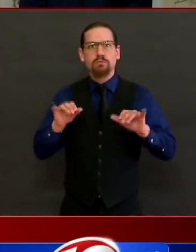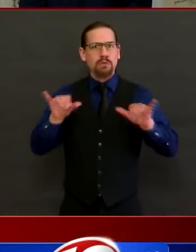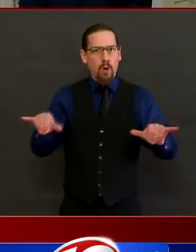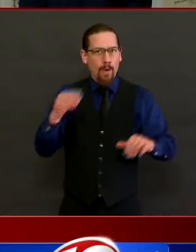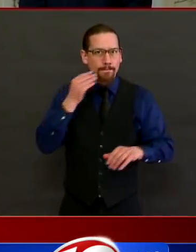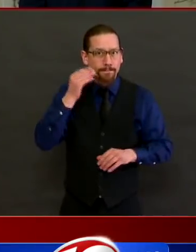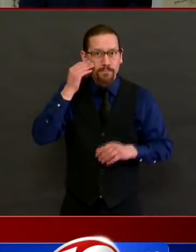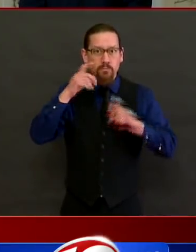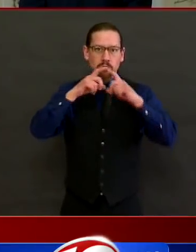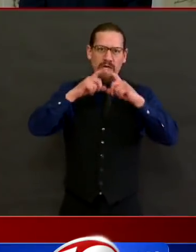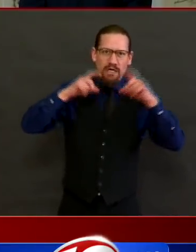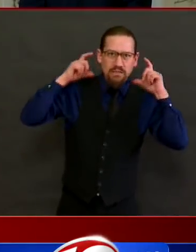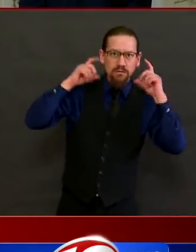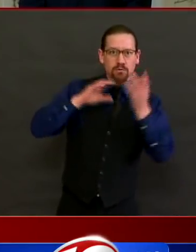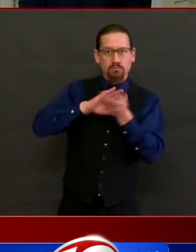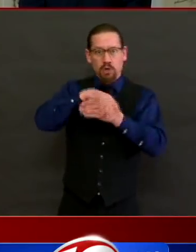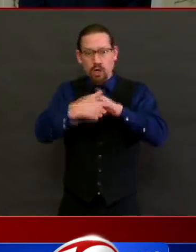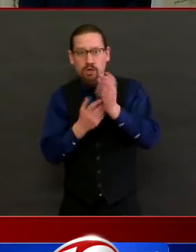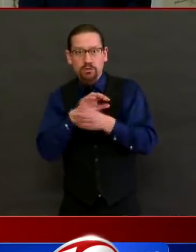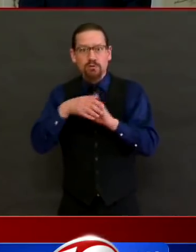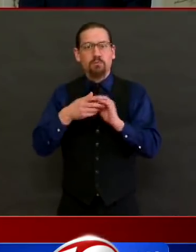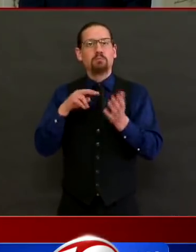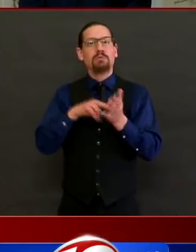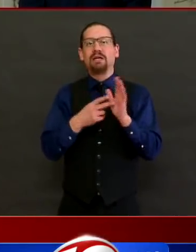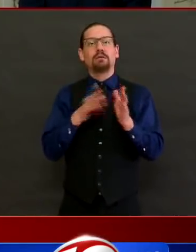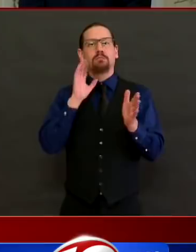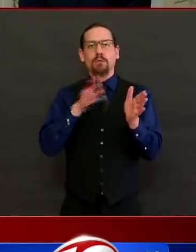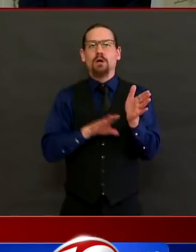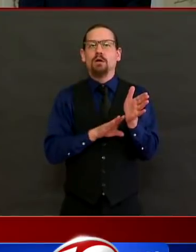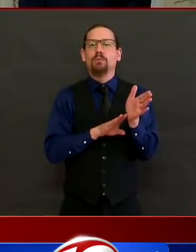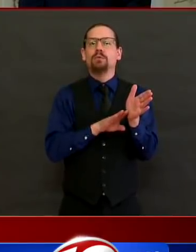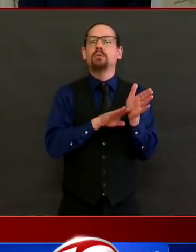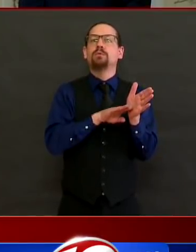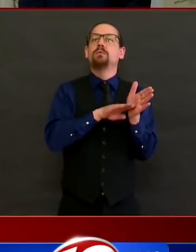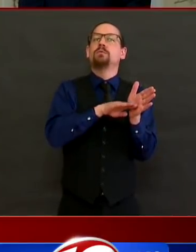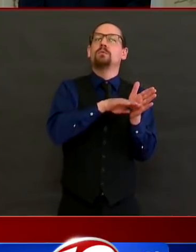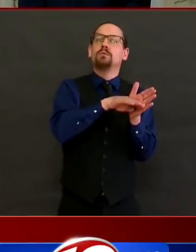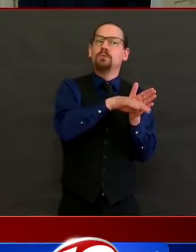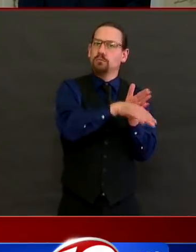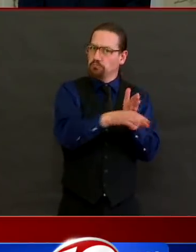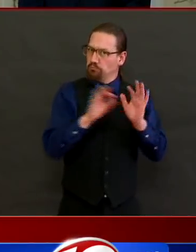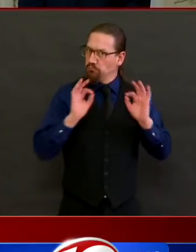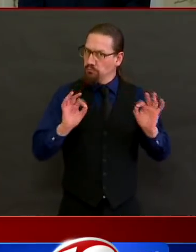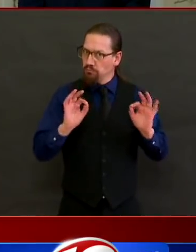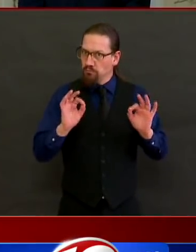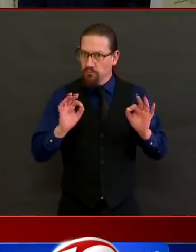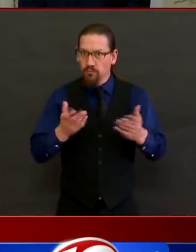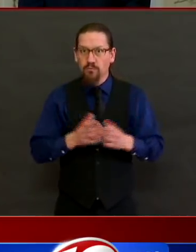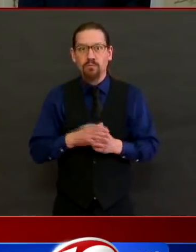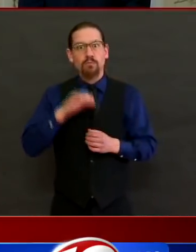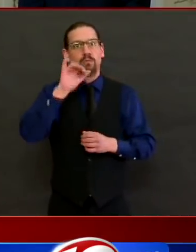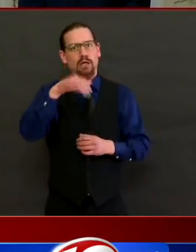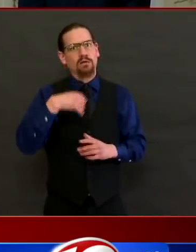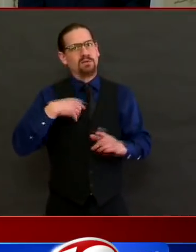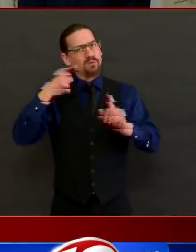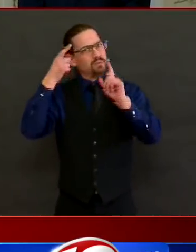ACTUAL EXPERIENCE WILL BE EVEN BETTER THAN THE BLUE LINE. SO THAT IS WHAT I AM WORKING